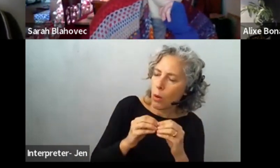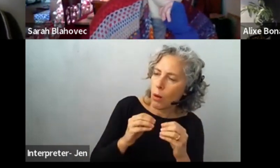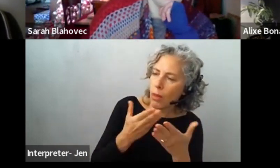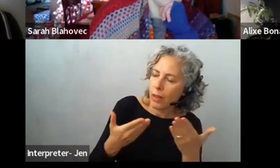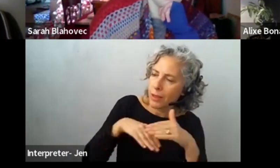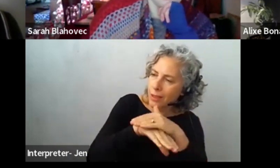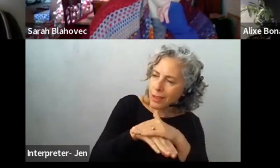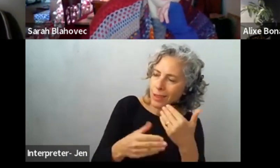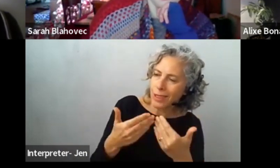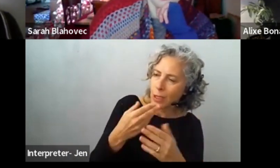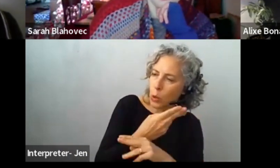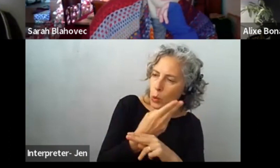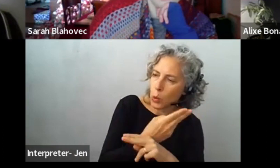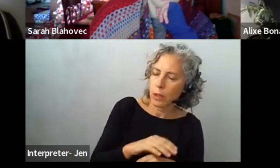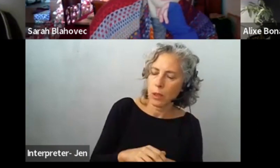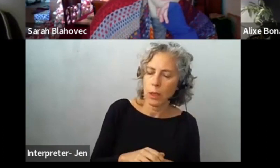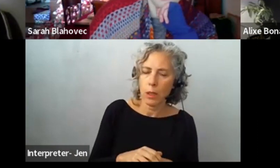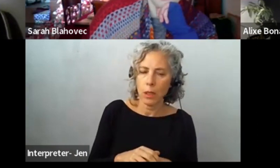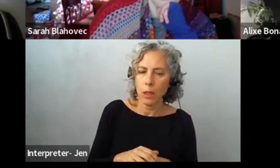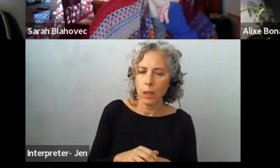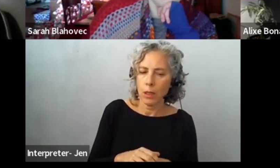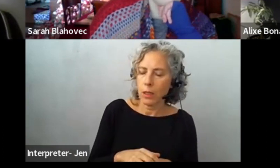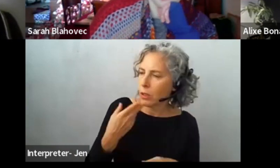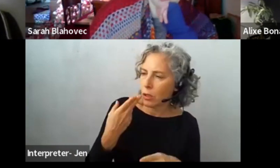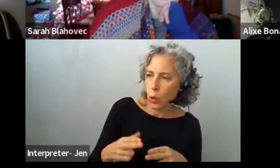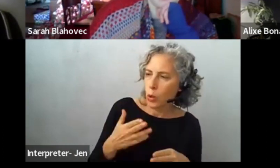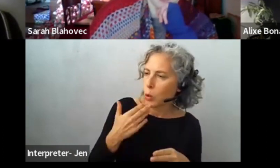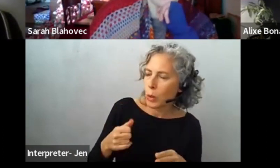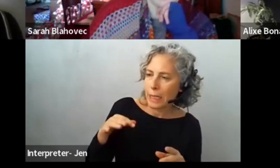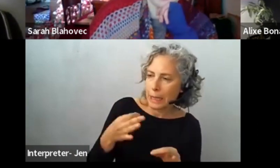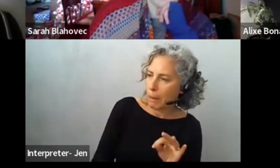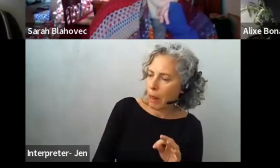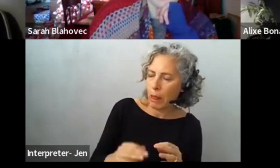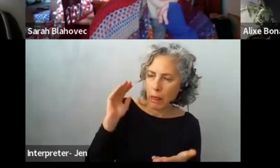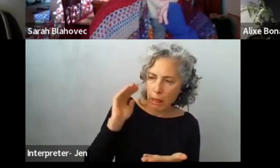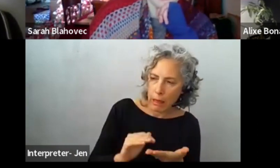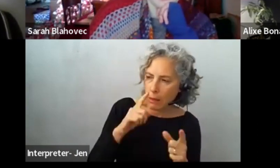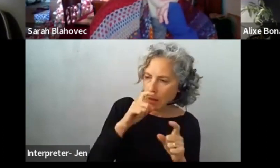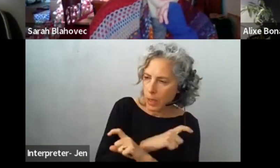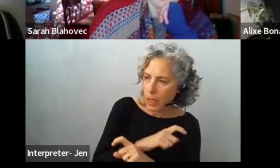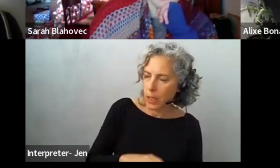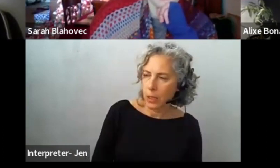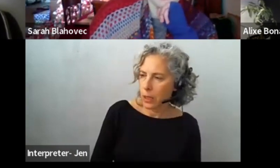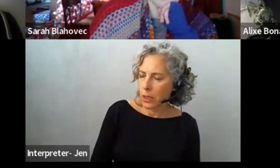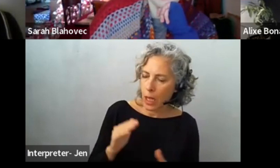easy to use, keep it short, sweet, simple, to the point less complicated. The less complicated it is for us, the